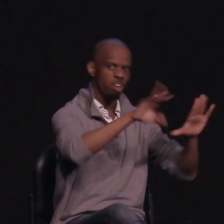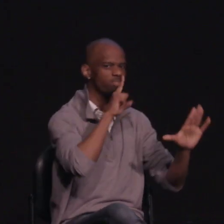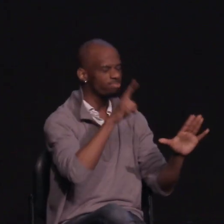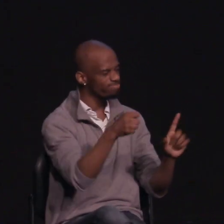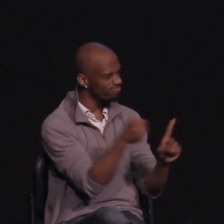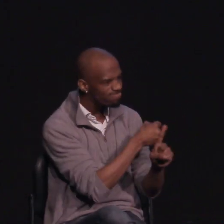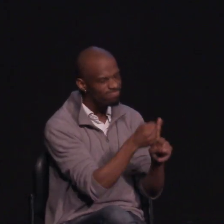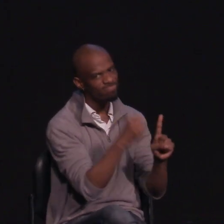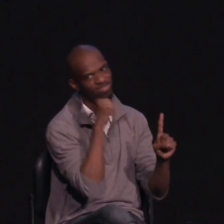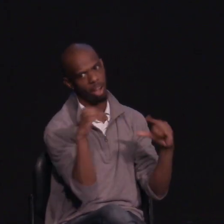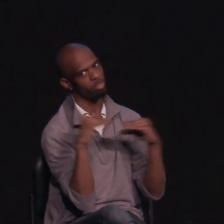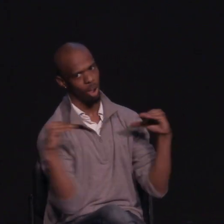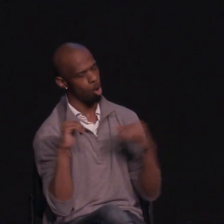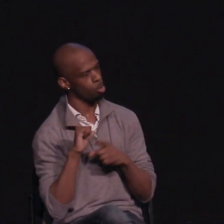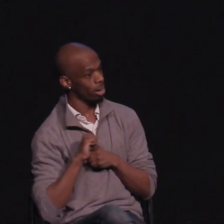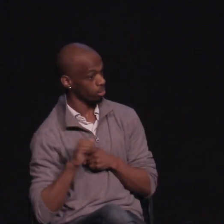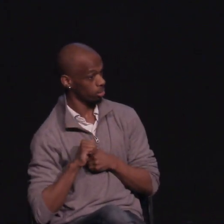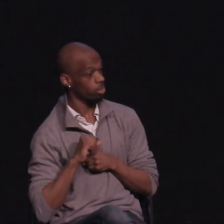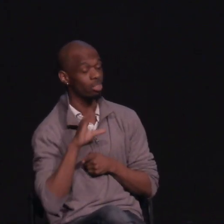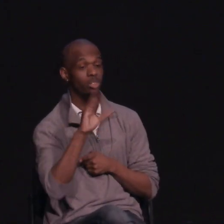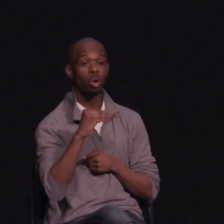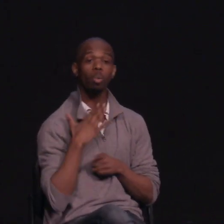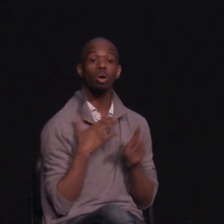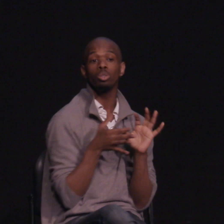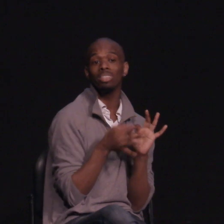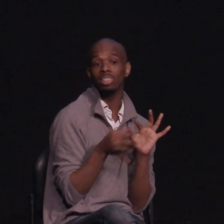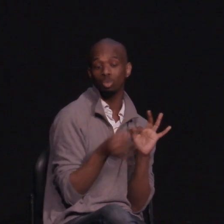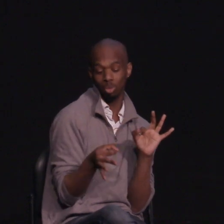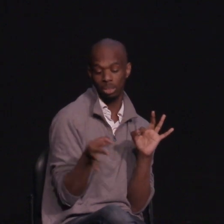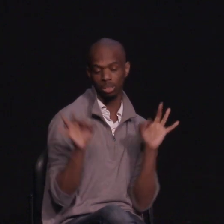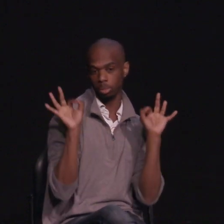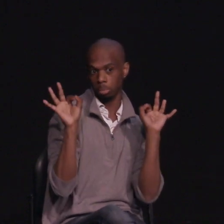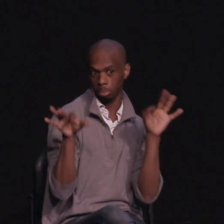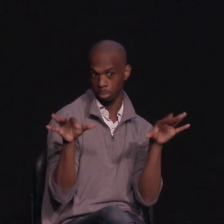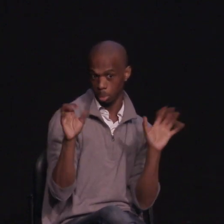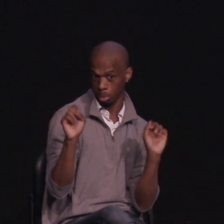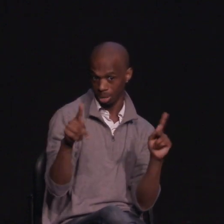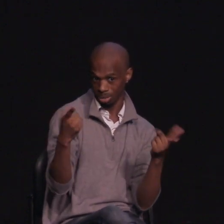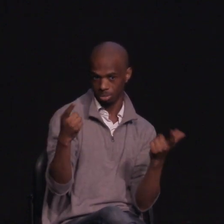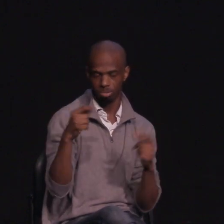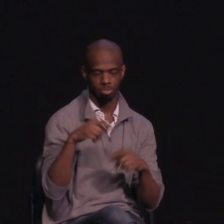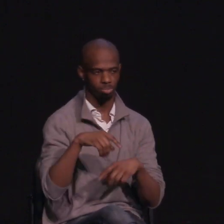So I'll kick some lyrics from the first verse for you, and it goes a little something like this: